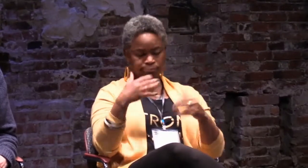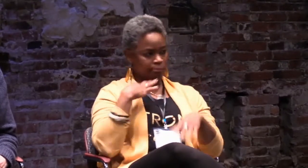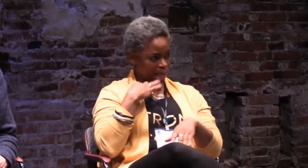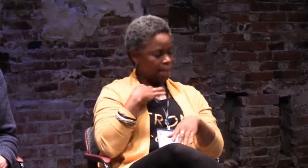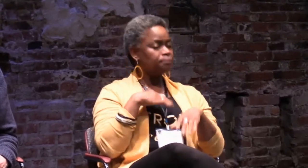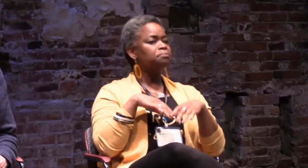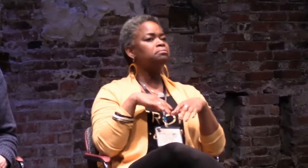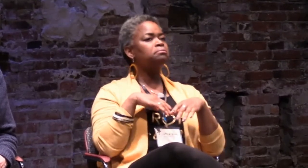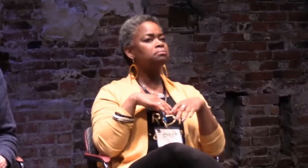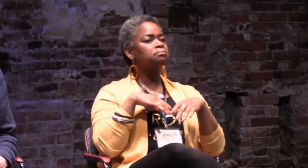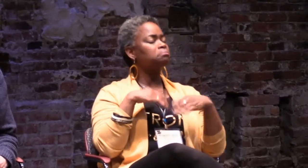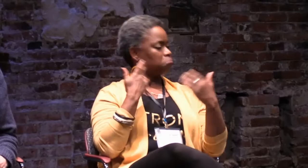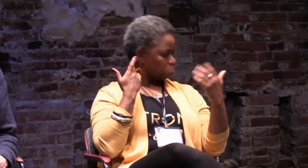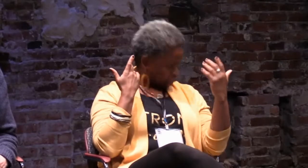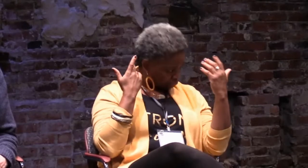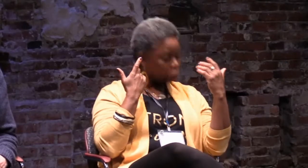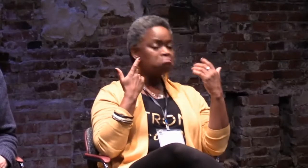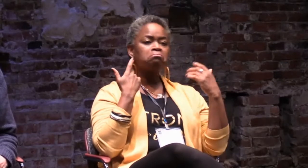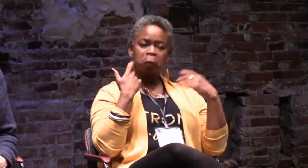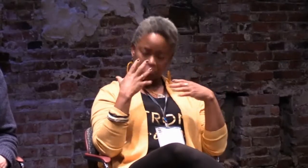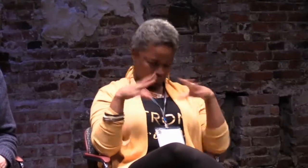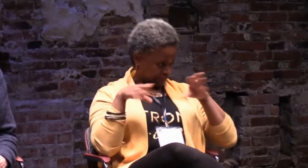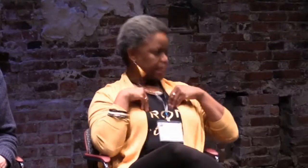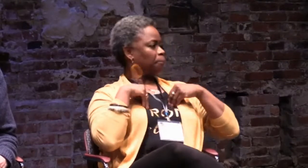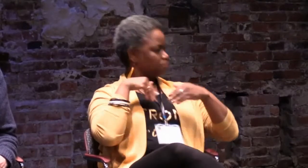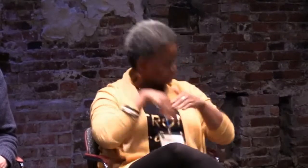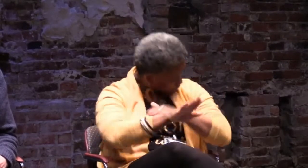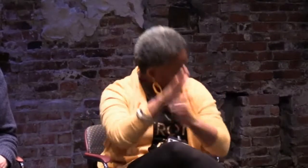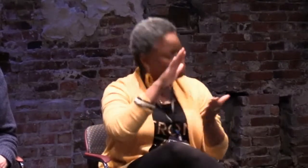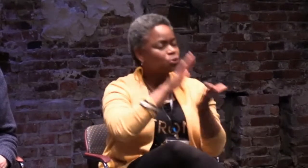SUNY Purchase. So I applied, got in,